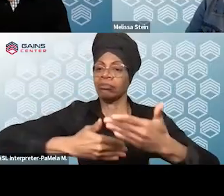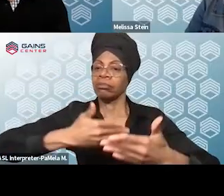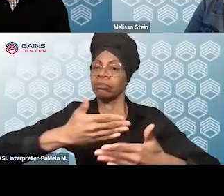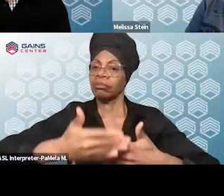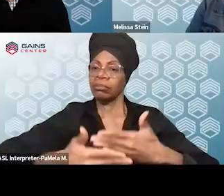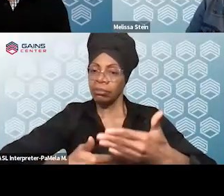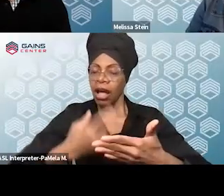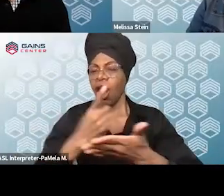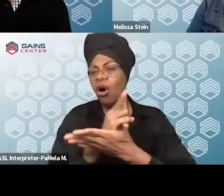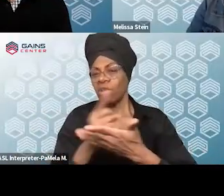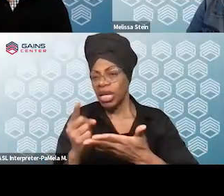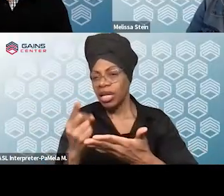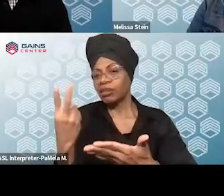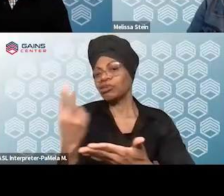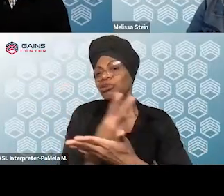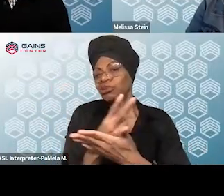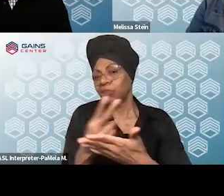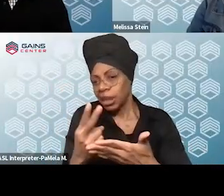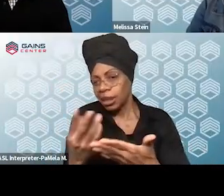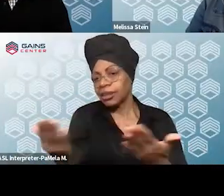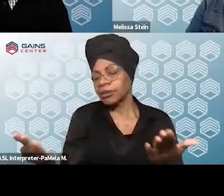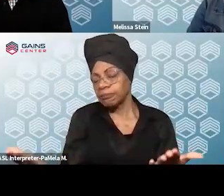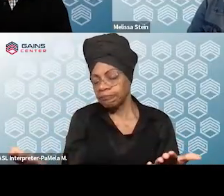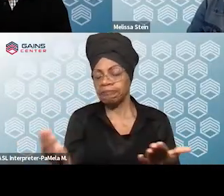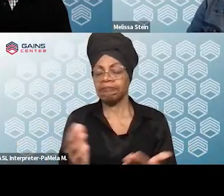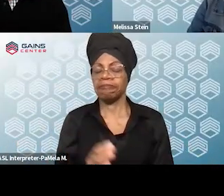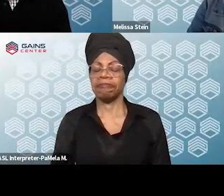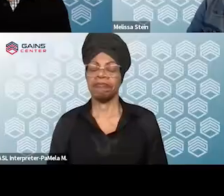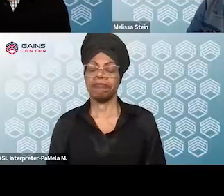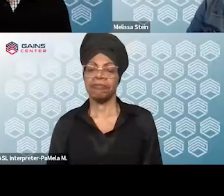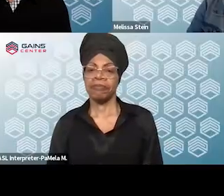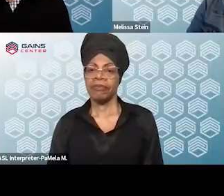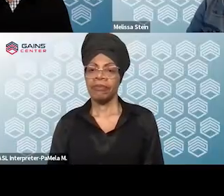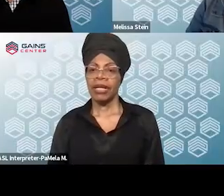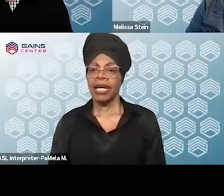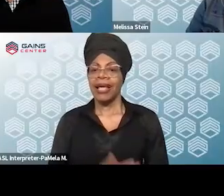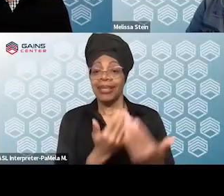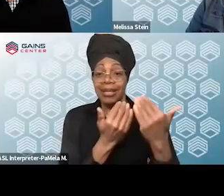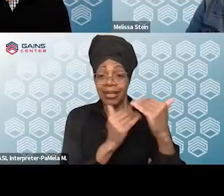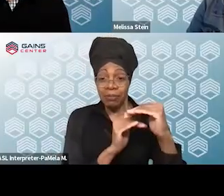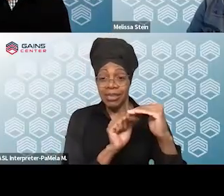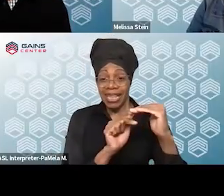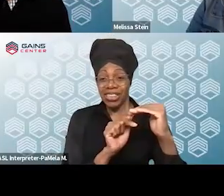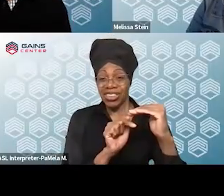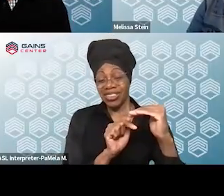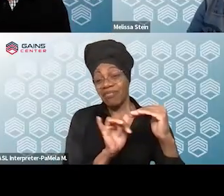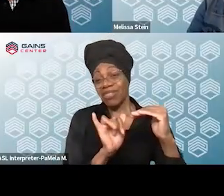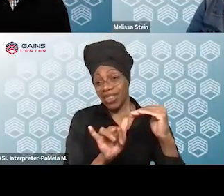a week, two weeks. And so, you know, the limitations of that is obvious, right?